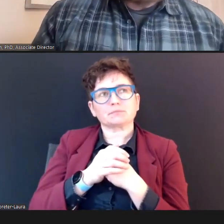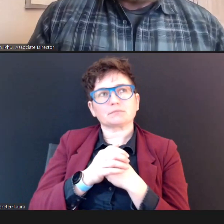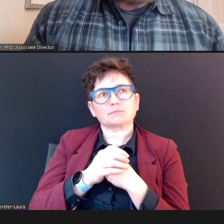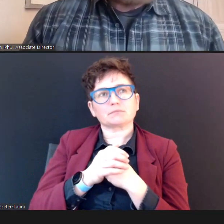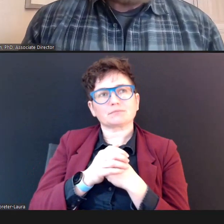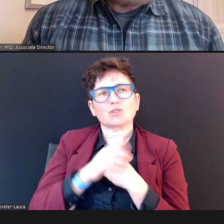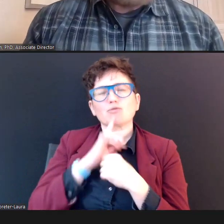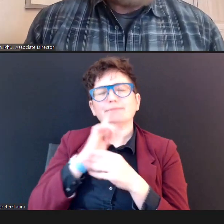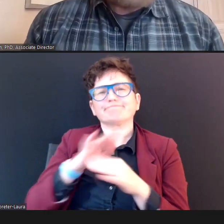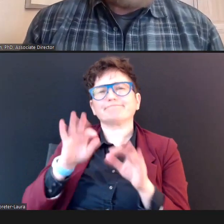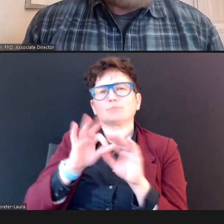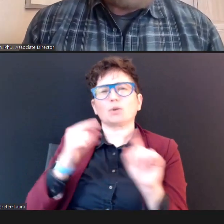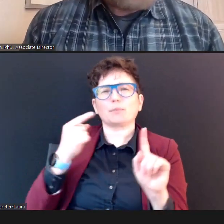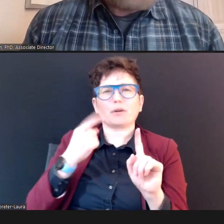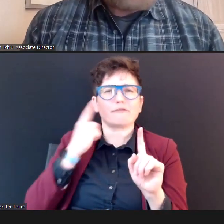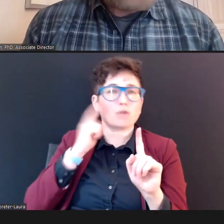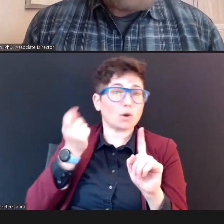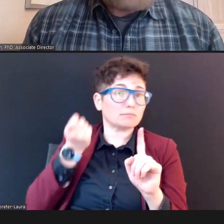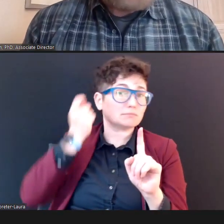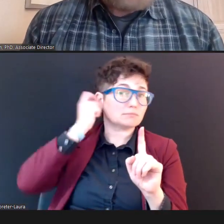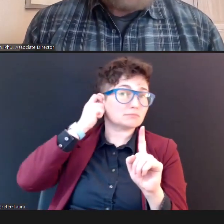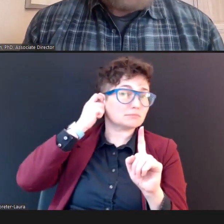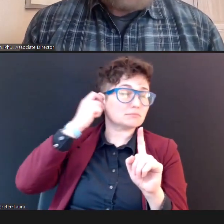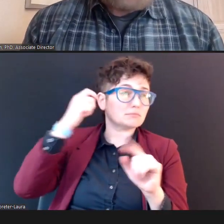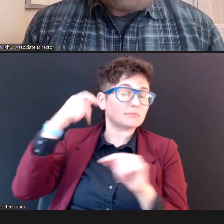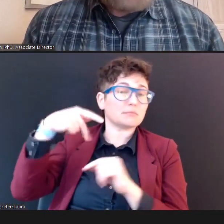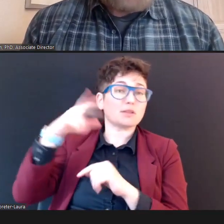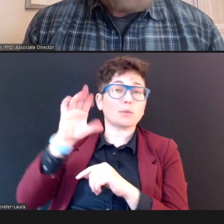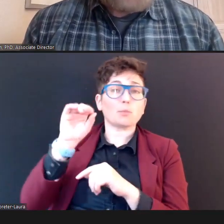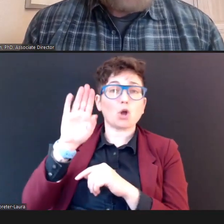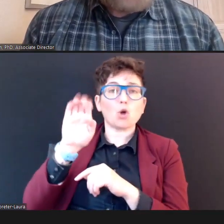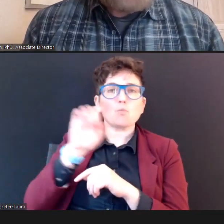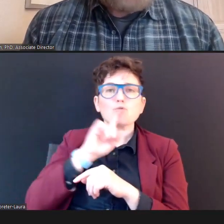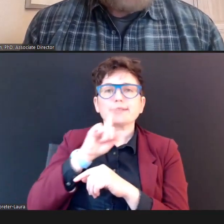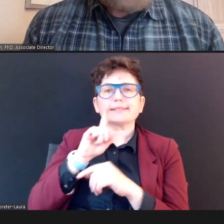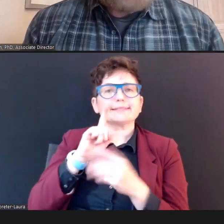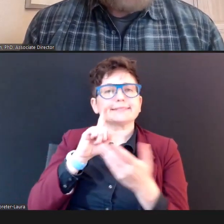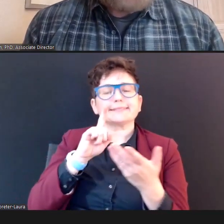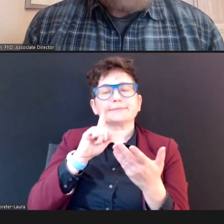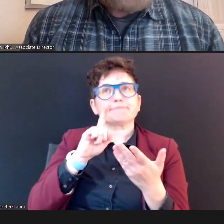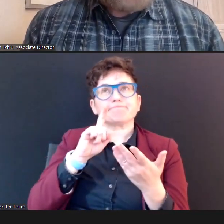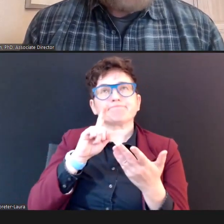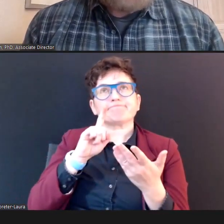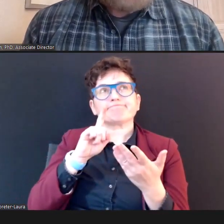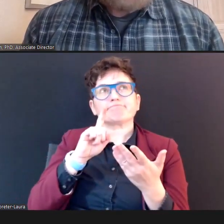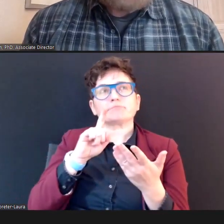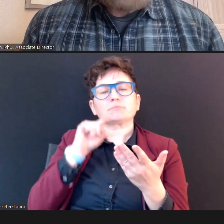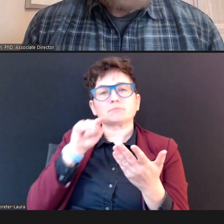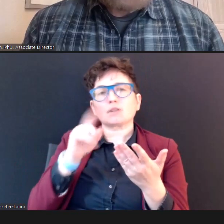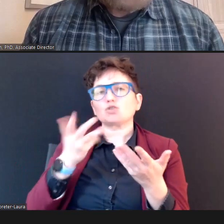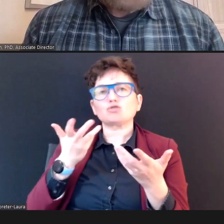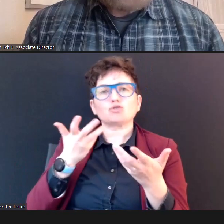to probe placement is um we really don't